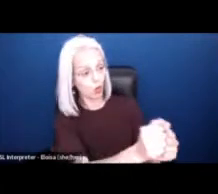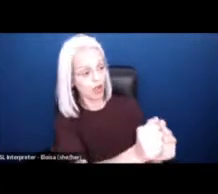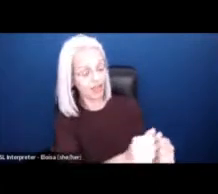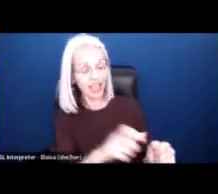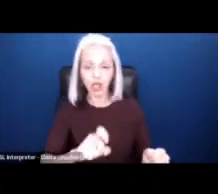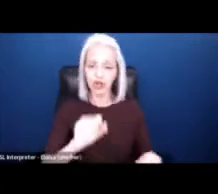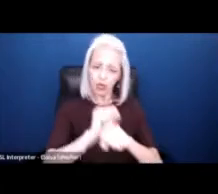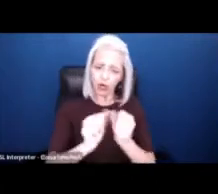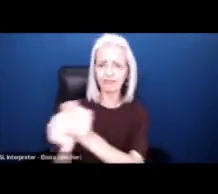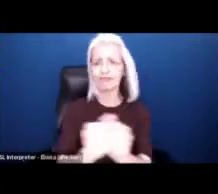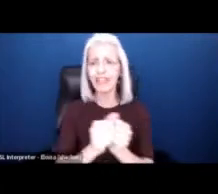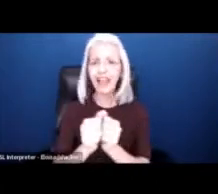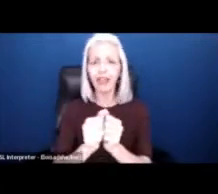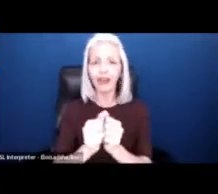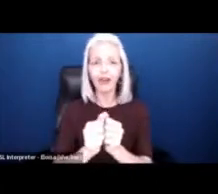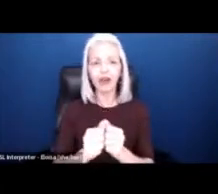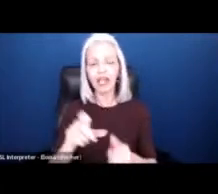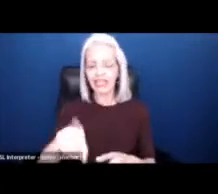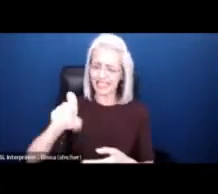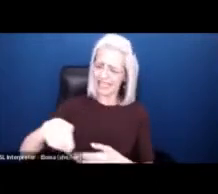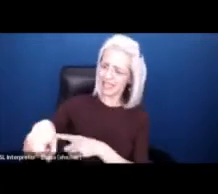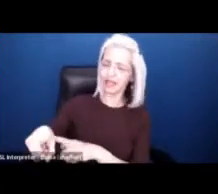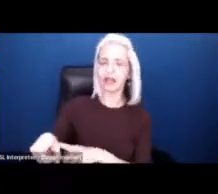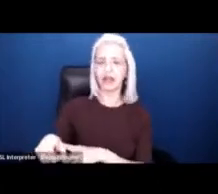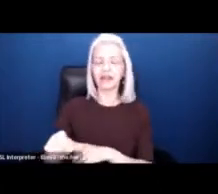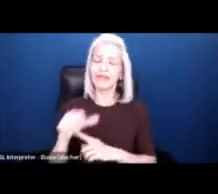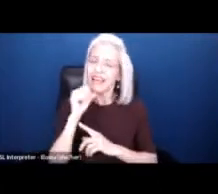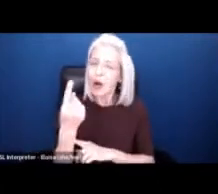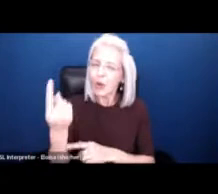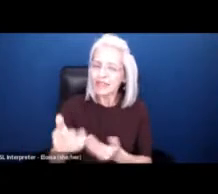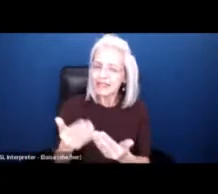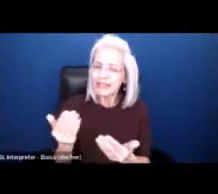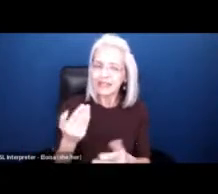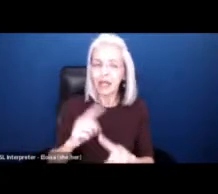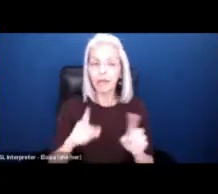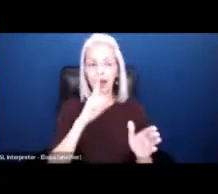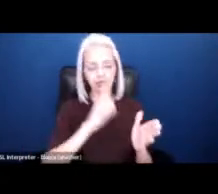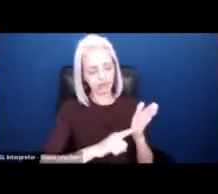together you need. Well, you know, that isn't that easy. But the research is very clear that